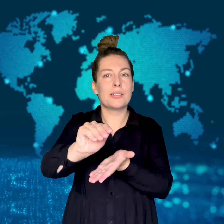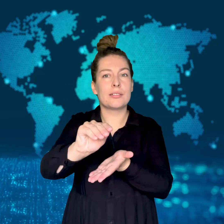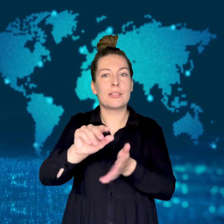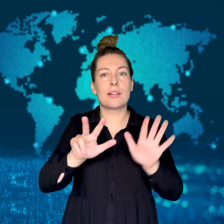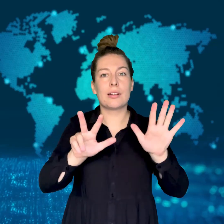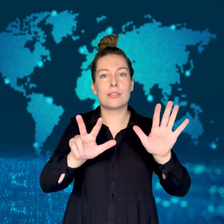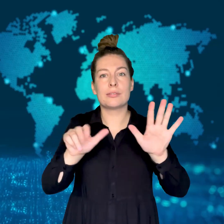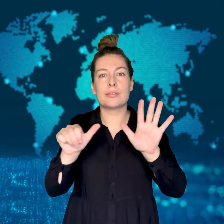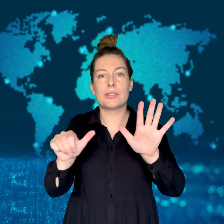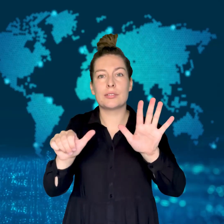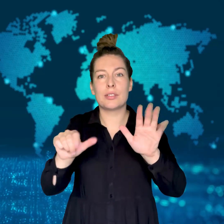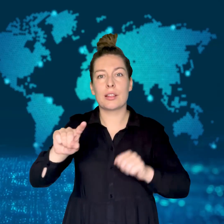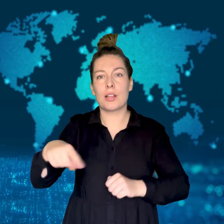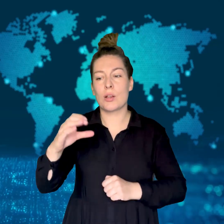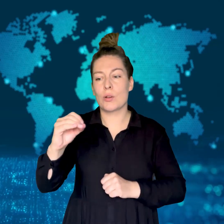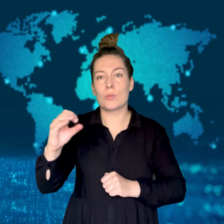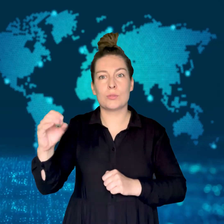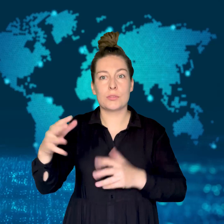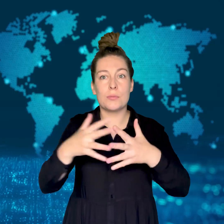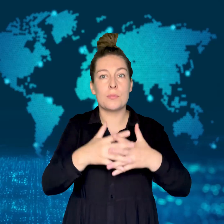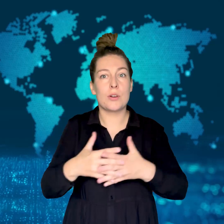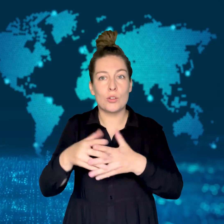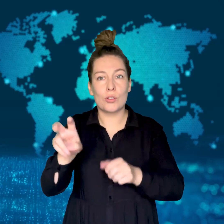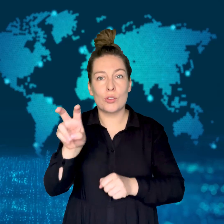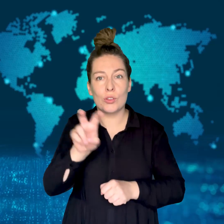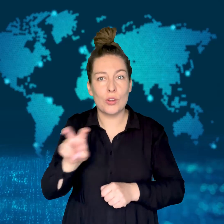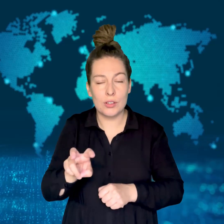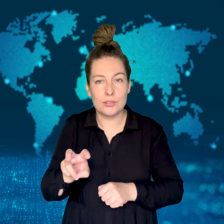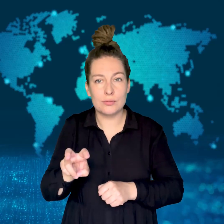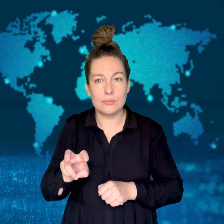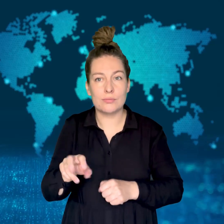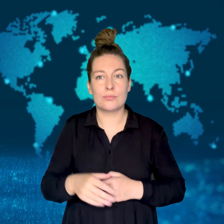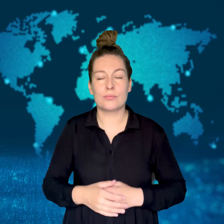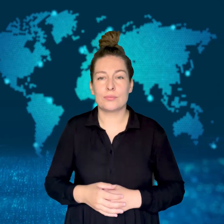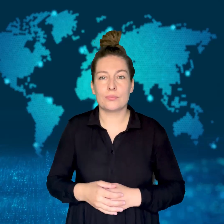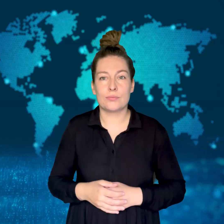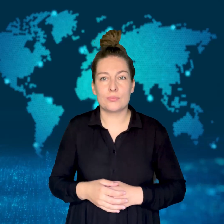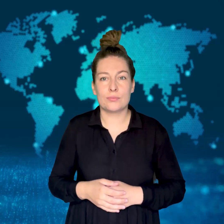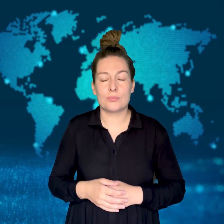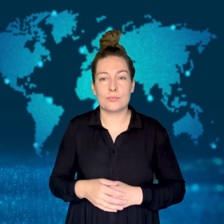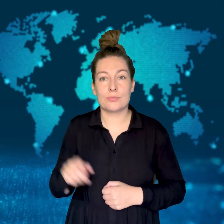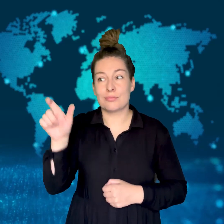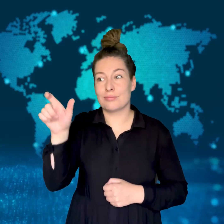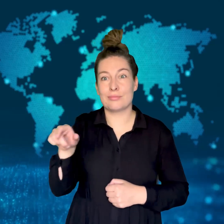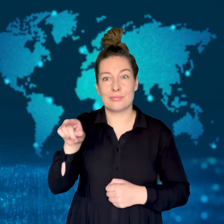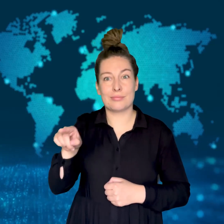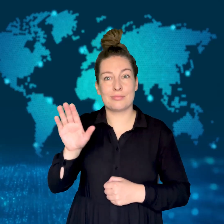His wife reported that he was supposed to have had lunch with her